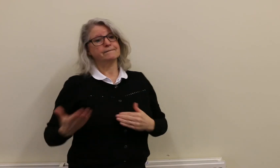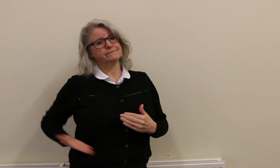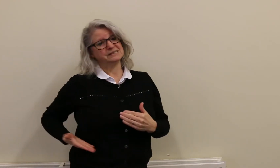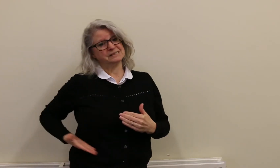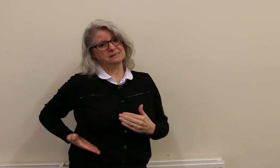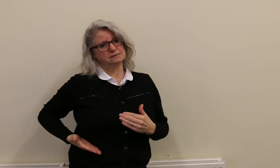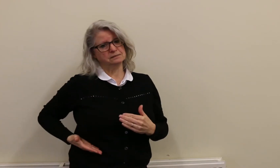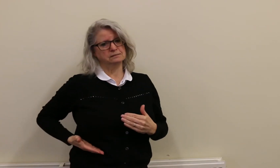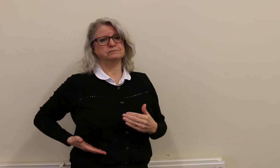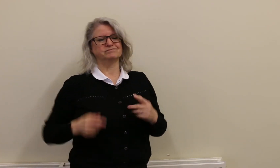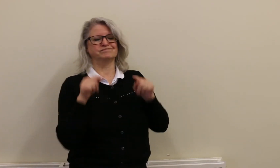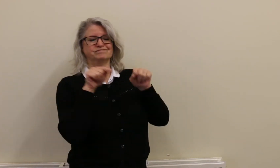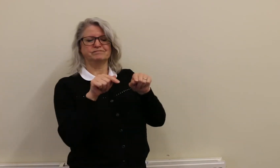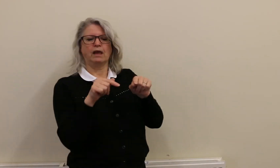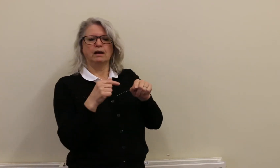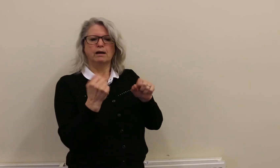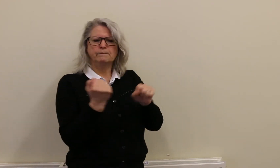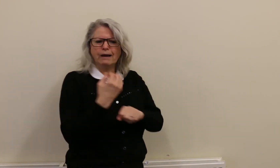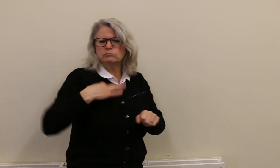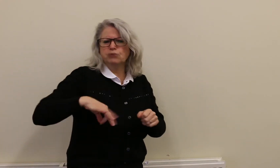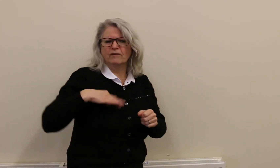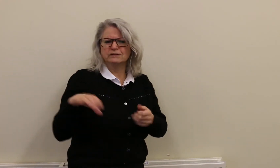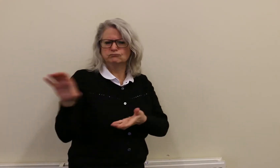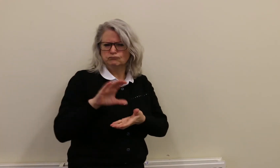In a business context the companies make a profit